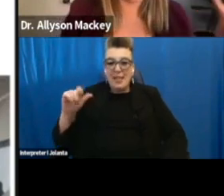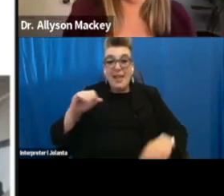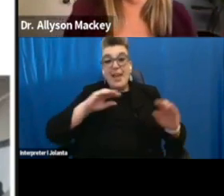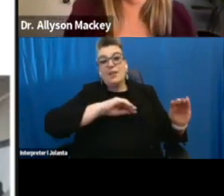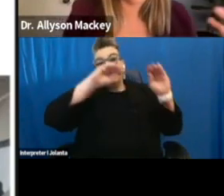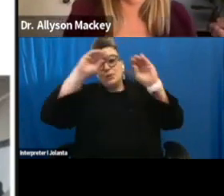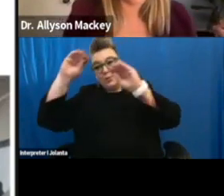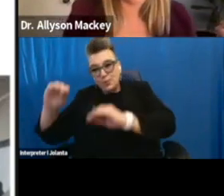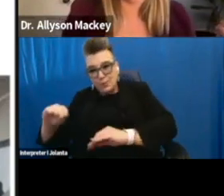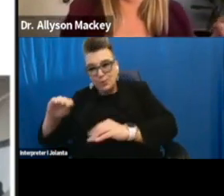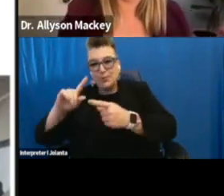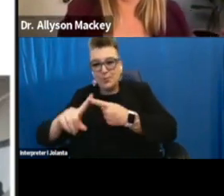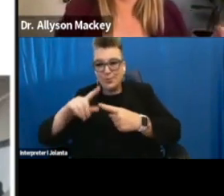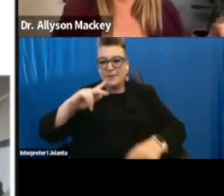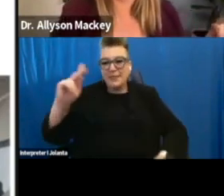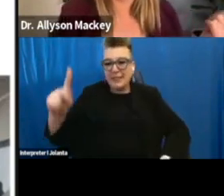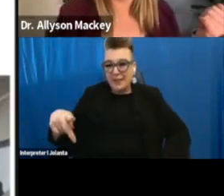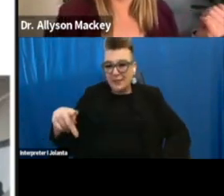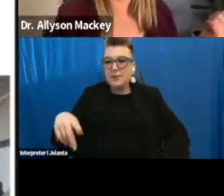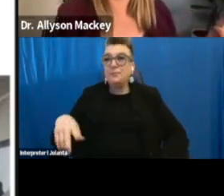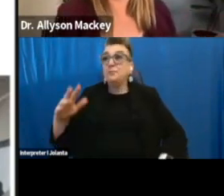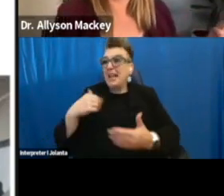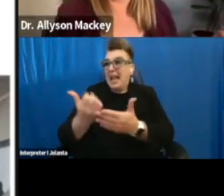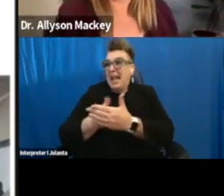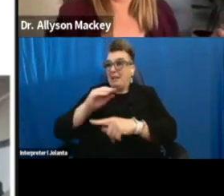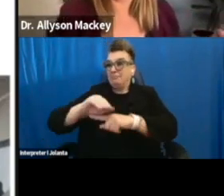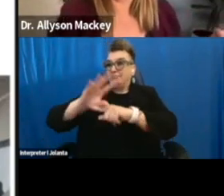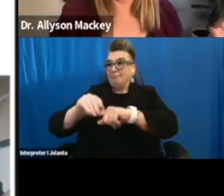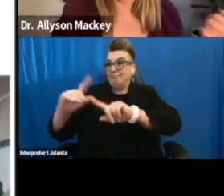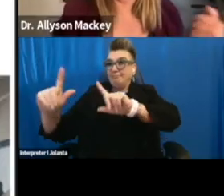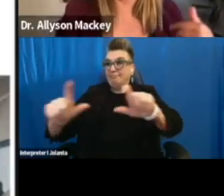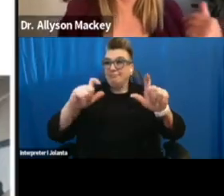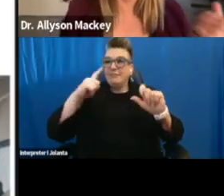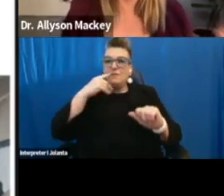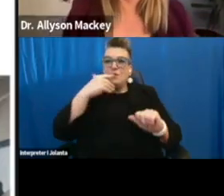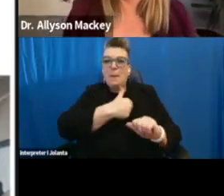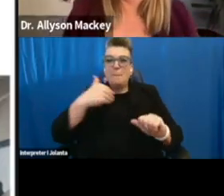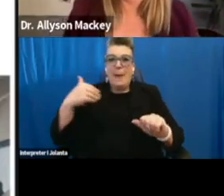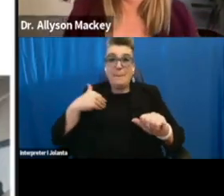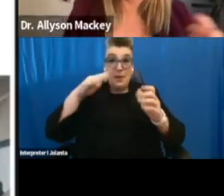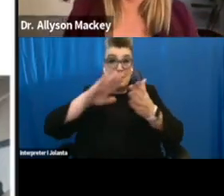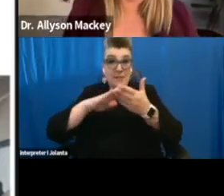i took this picture of a training for members of city council around brain plasticity and